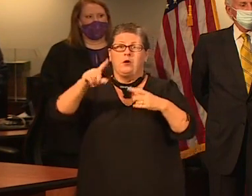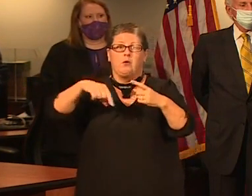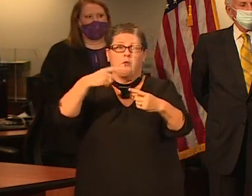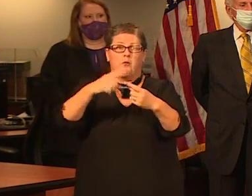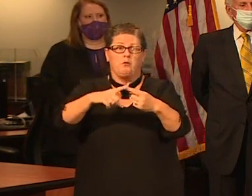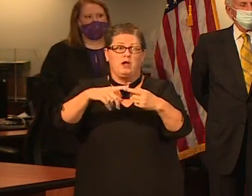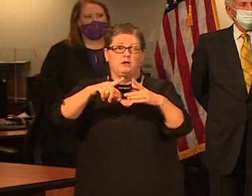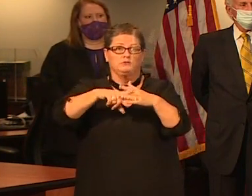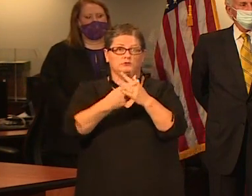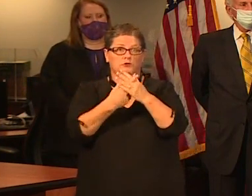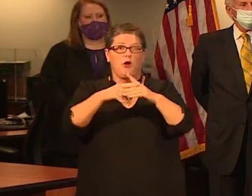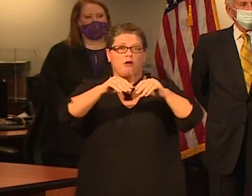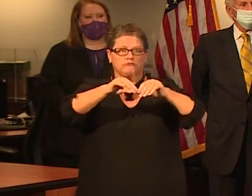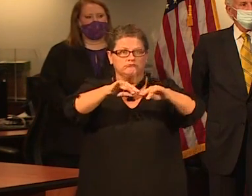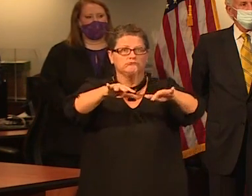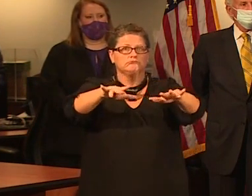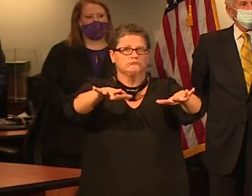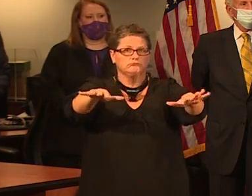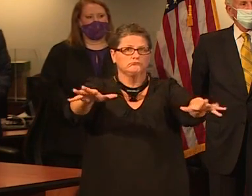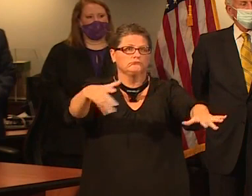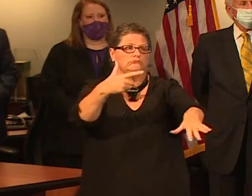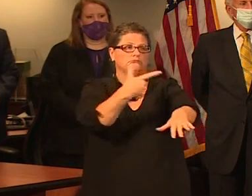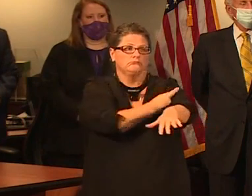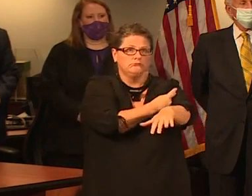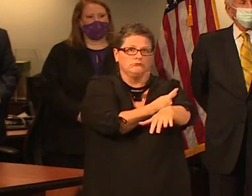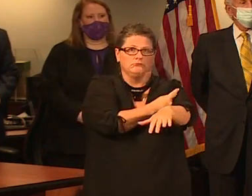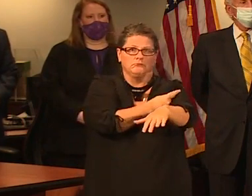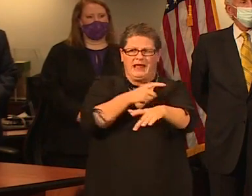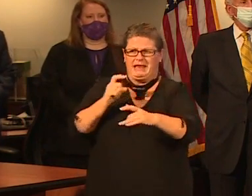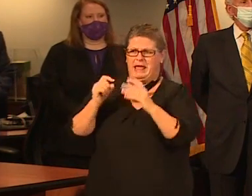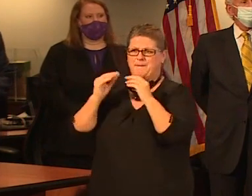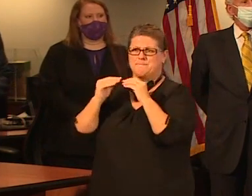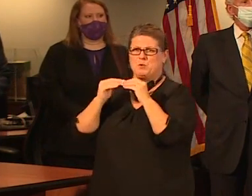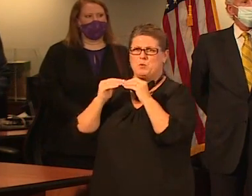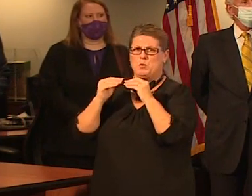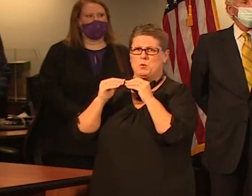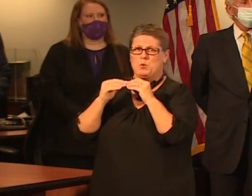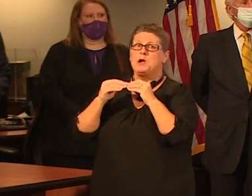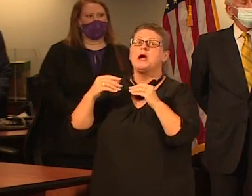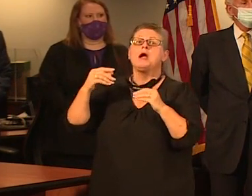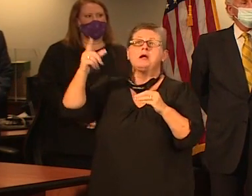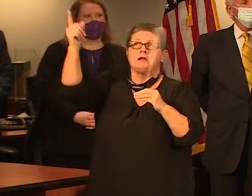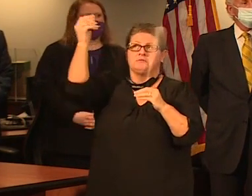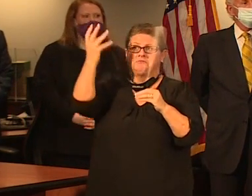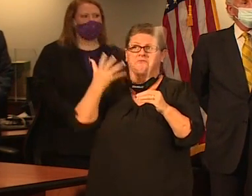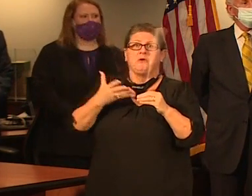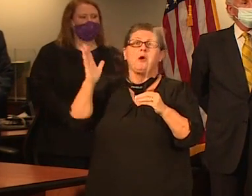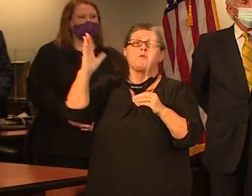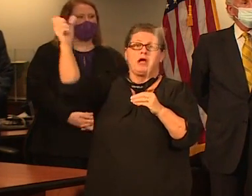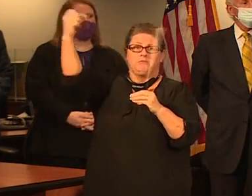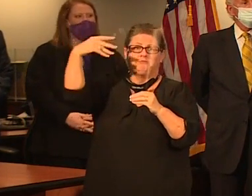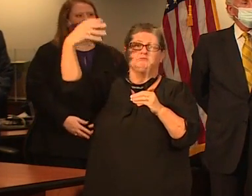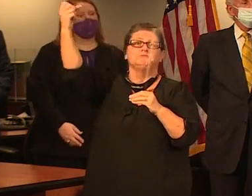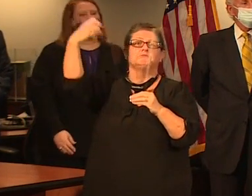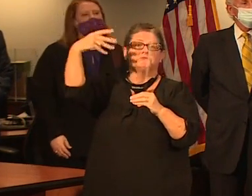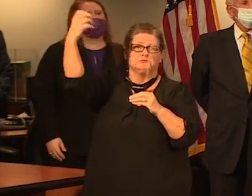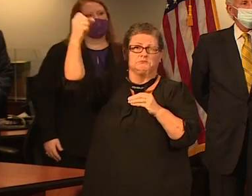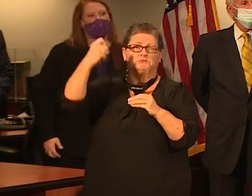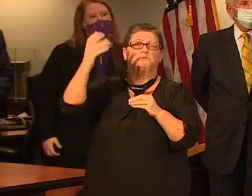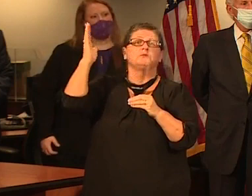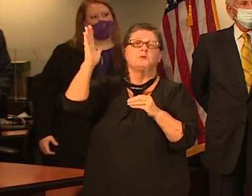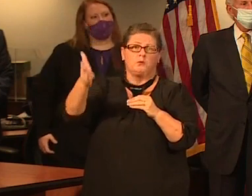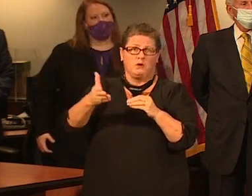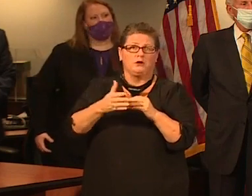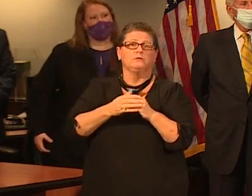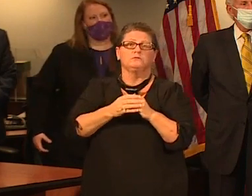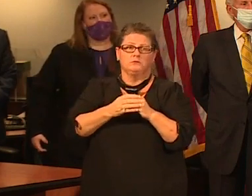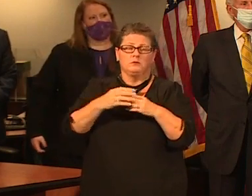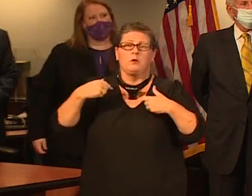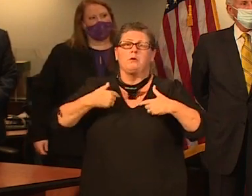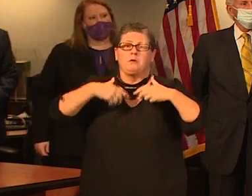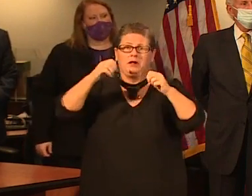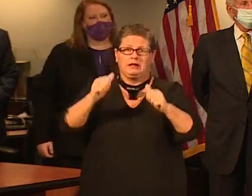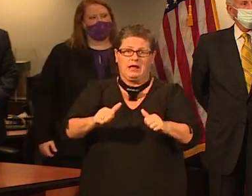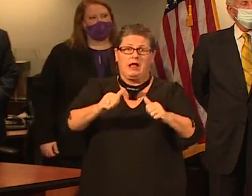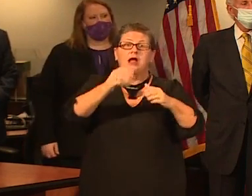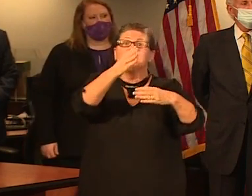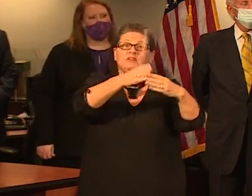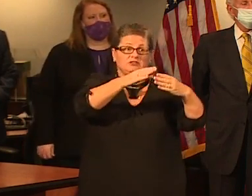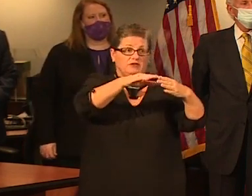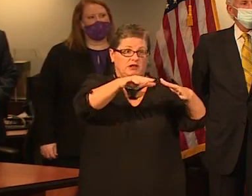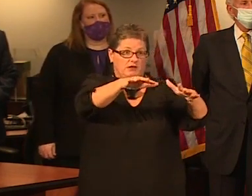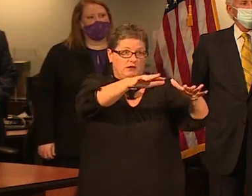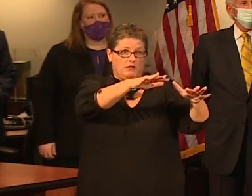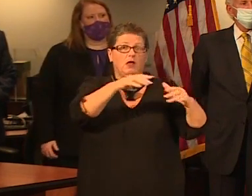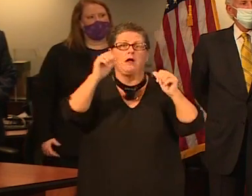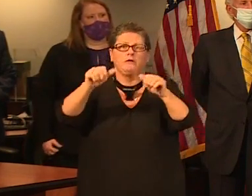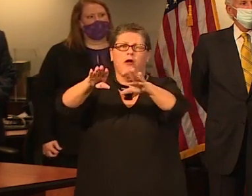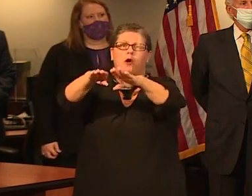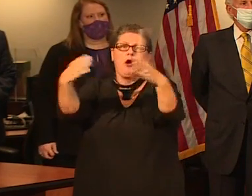AS VACCINATION PRODUCTION RAMPS UP AND ADDITIONAL VACCINES COMPLETE THE APPROVAL PROCESS, WE ARE BEING TOLD THAT SUFFICIENT DOSES WILL BE AVAILABLE NATIONWIDE THAT WE